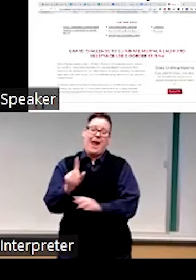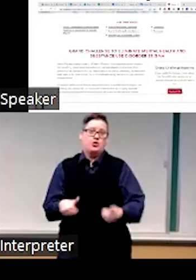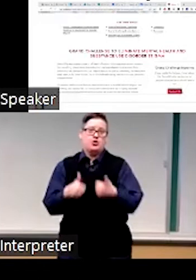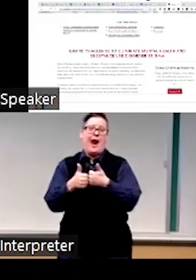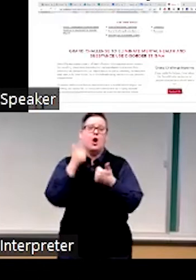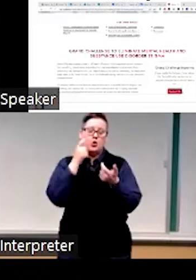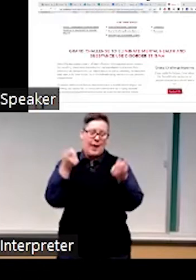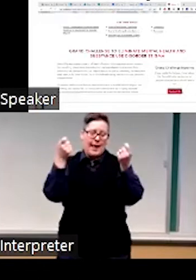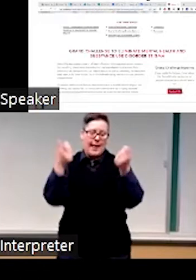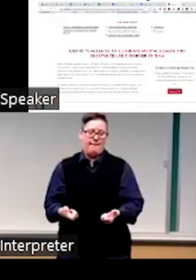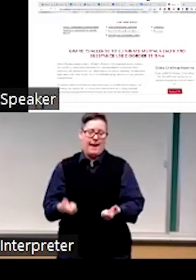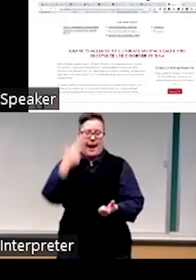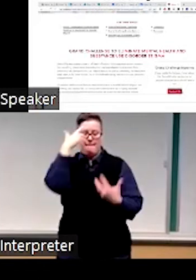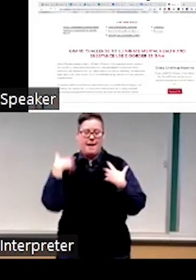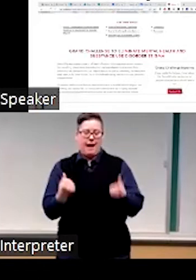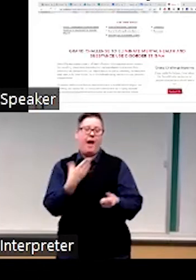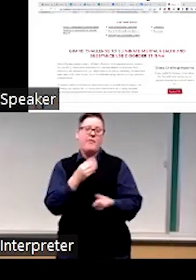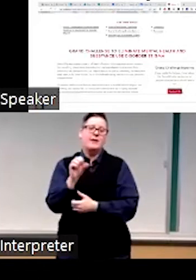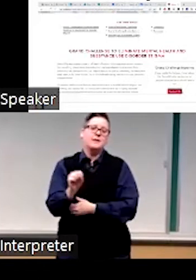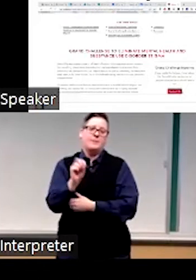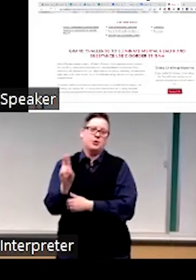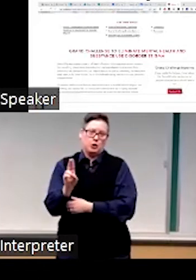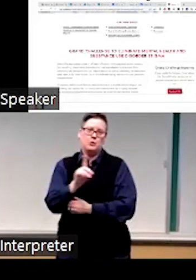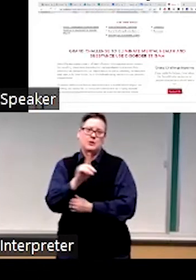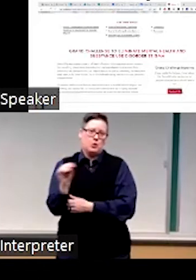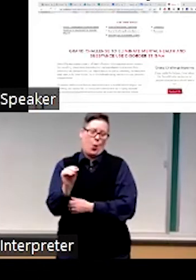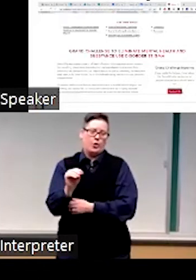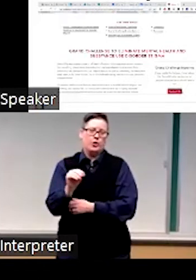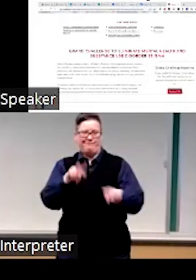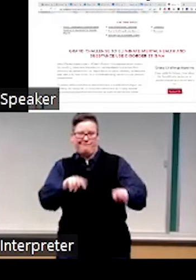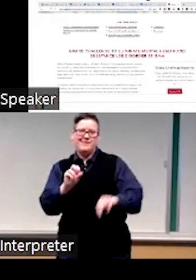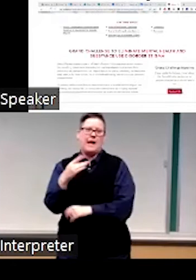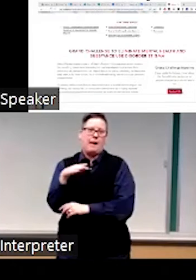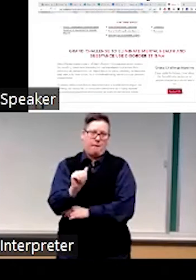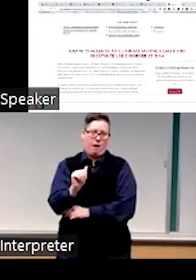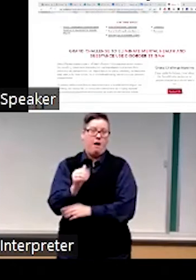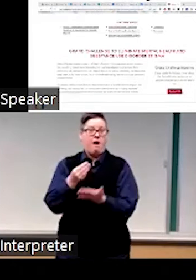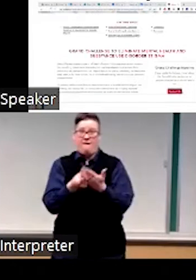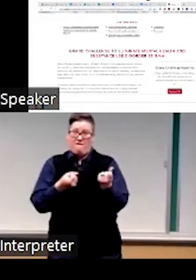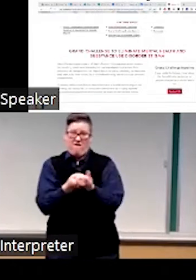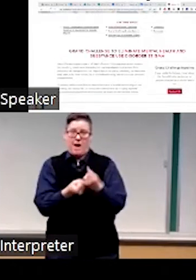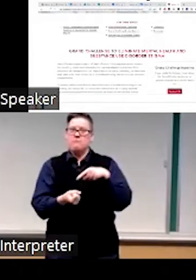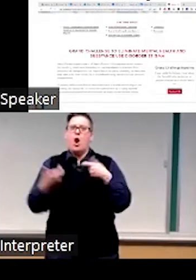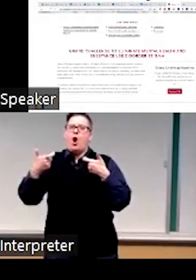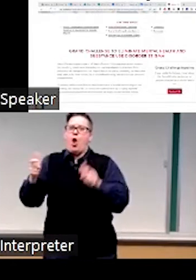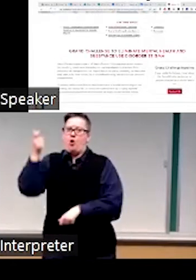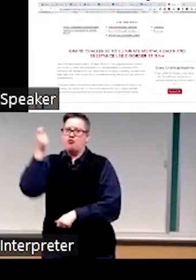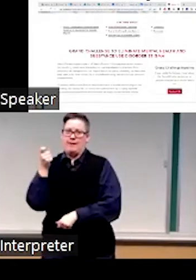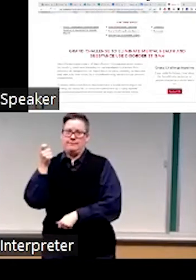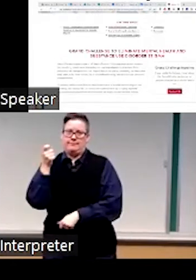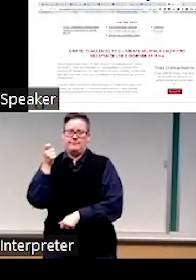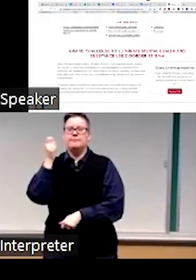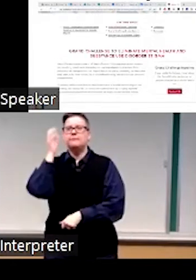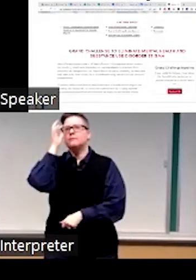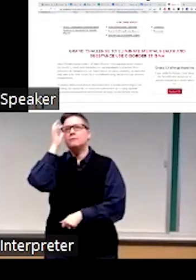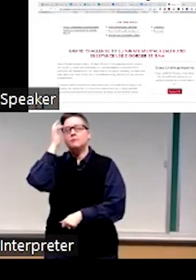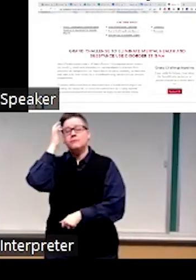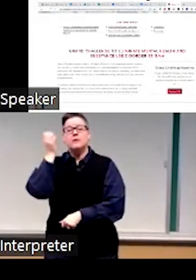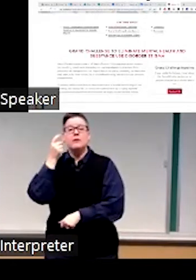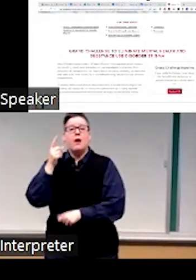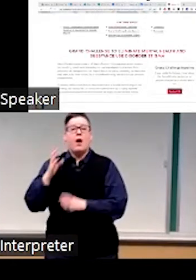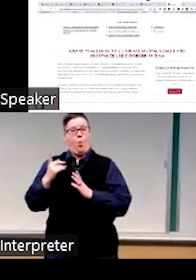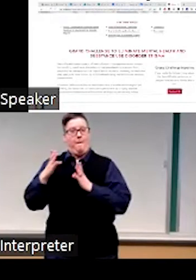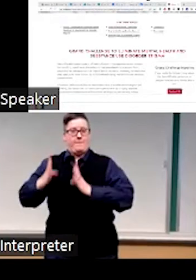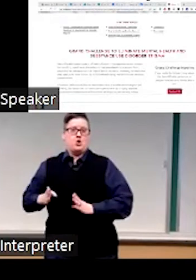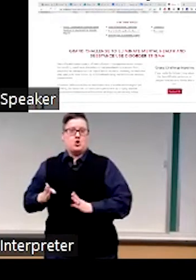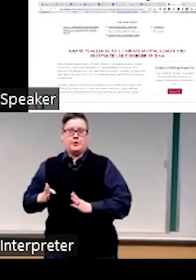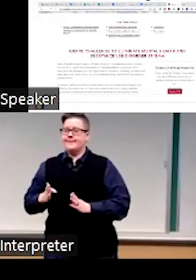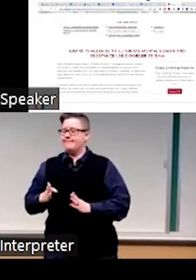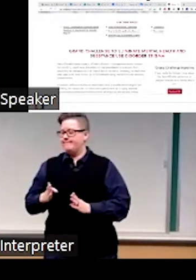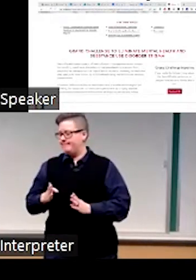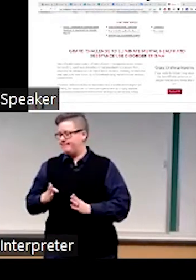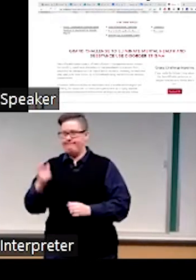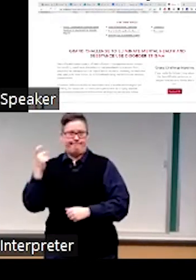stigma uh it is funded by a large grant that was made by an individual and it's going through the